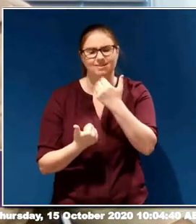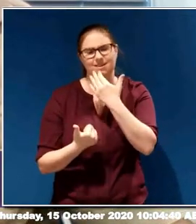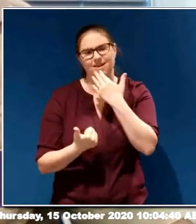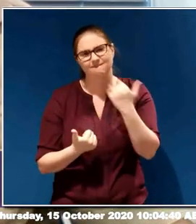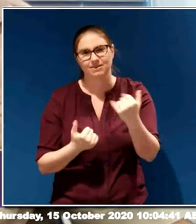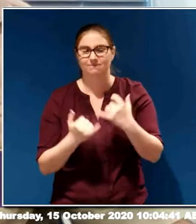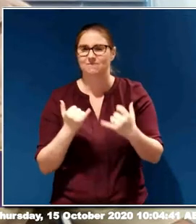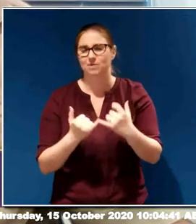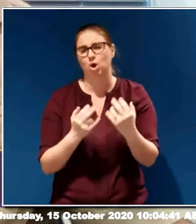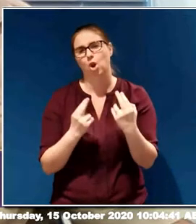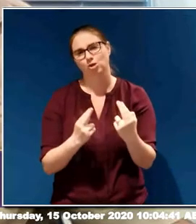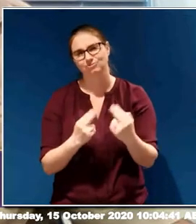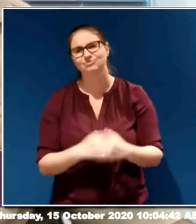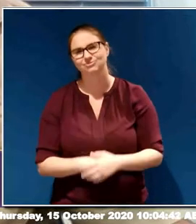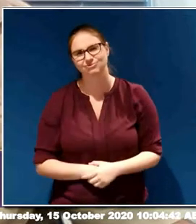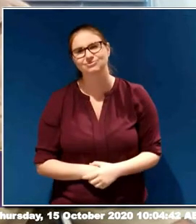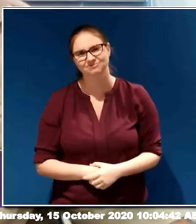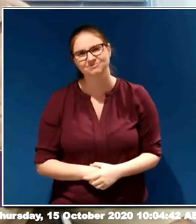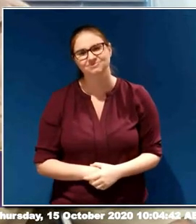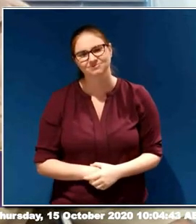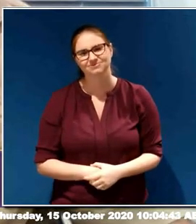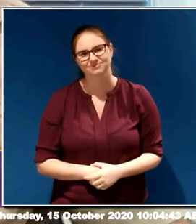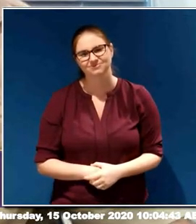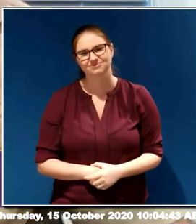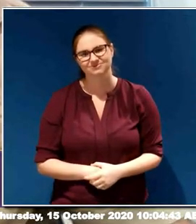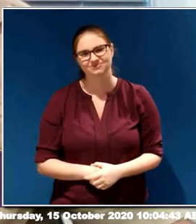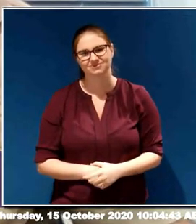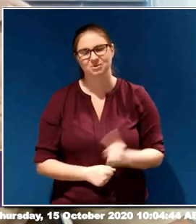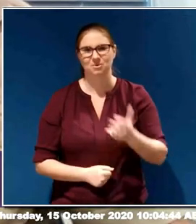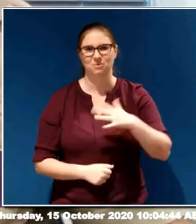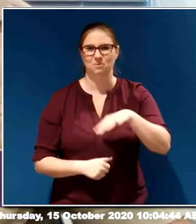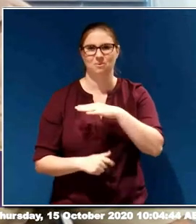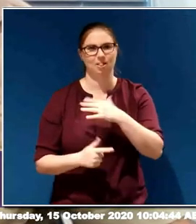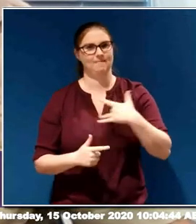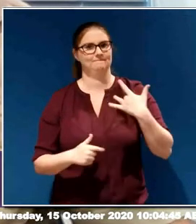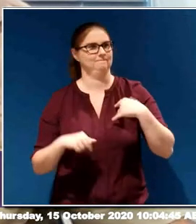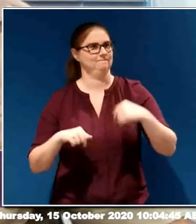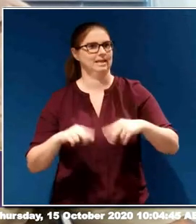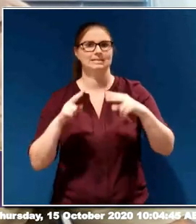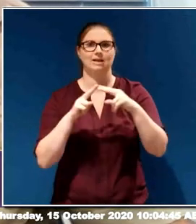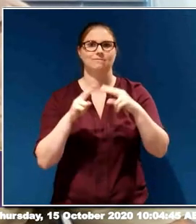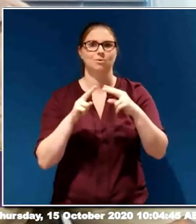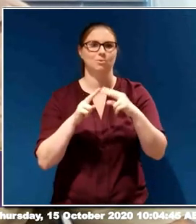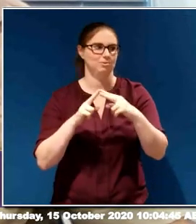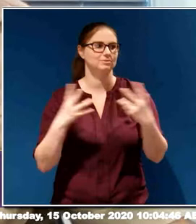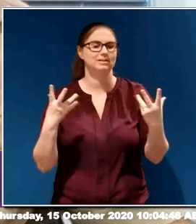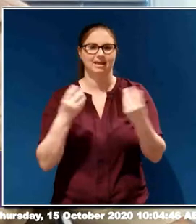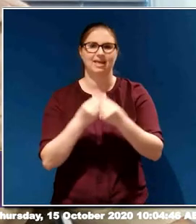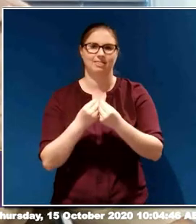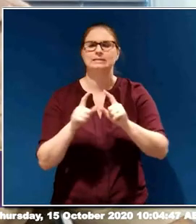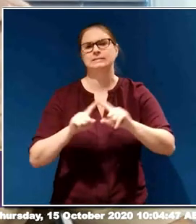We all live up here in Townsville together, so well, different houses, but, yeah. Thank you.